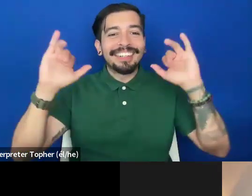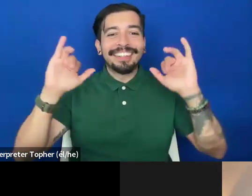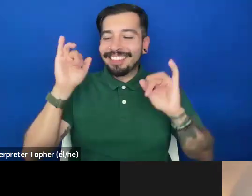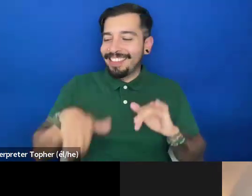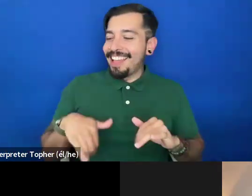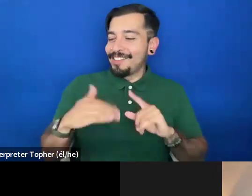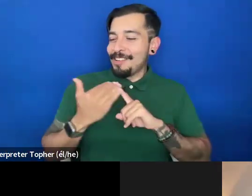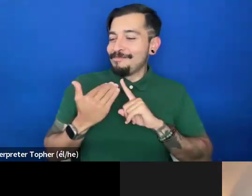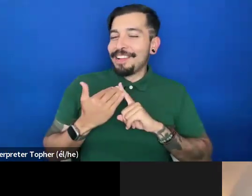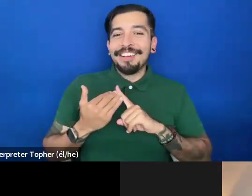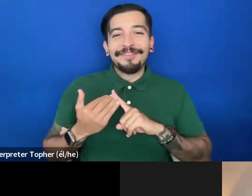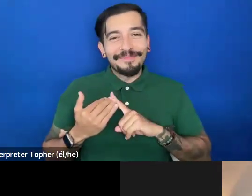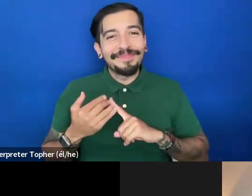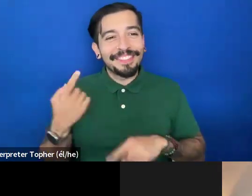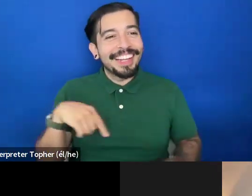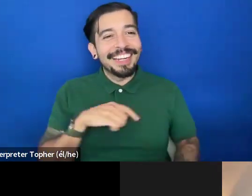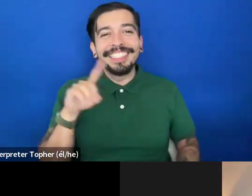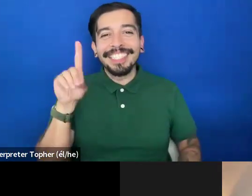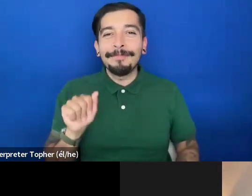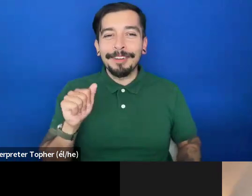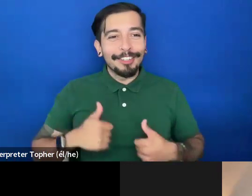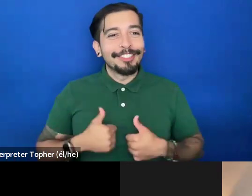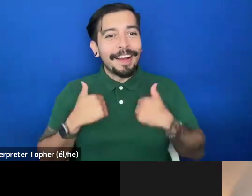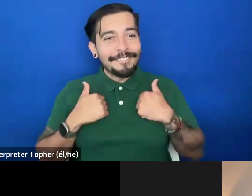to our care work to, to, to being able to care for each other,